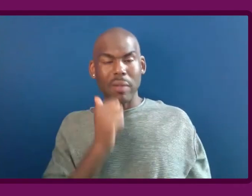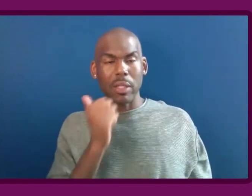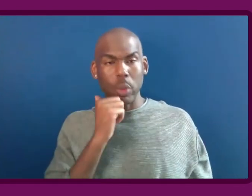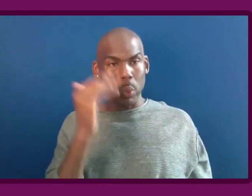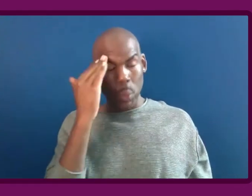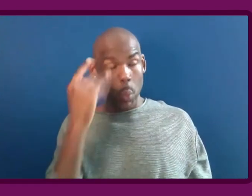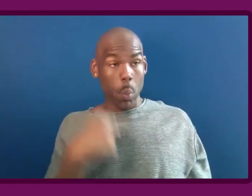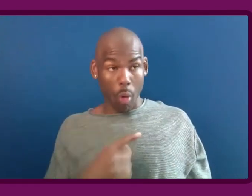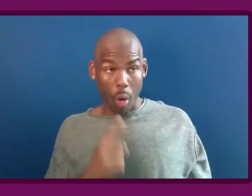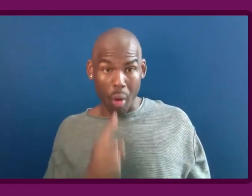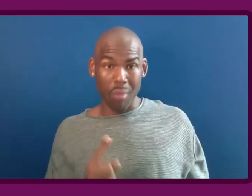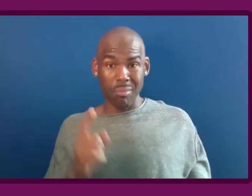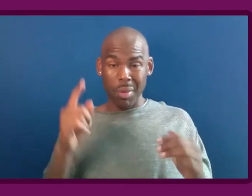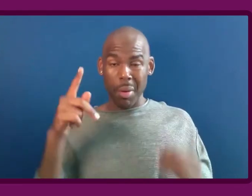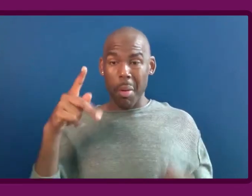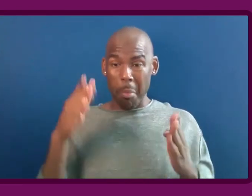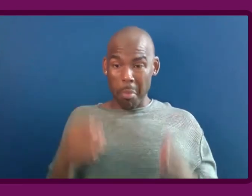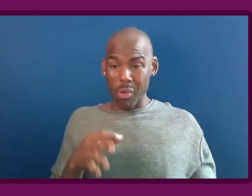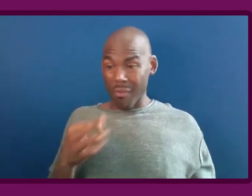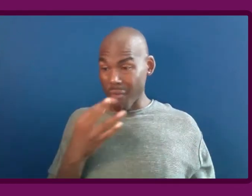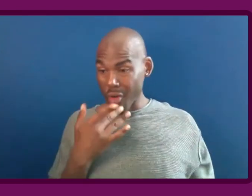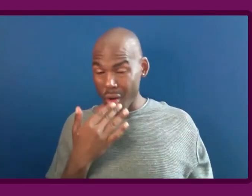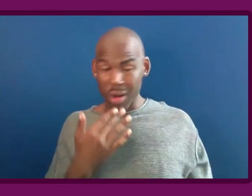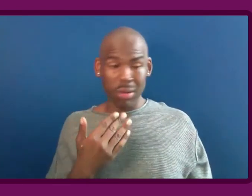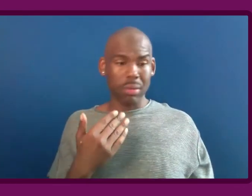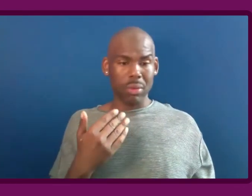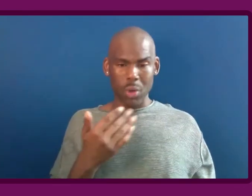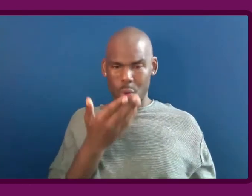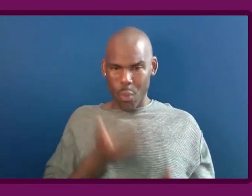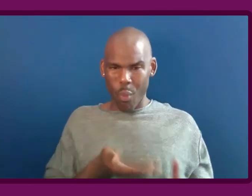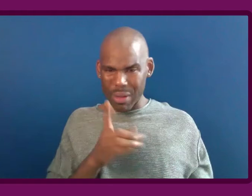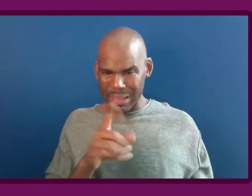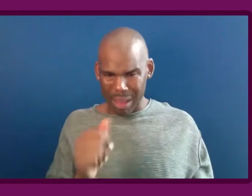knowing that we are people of color, that you are disabled. You know what I'm saying? Maryangel Garcia-Ramos: Yeah.